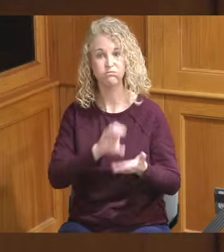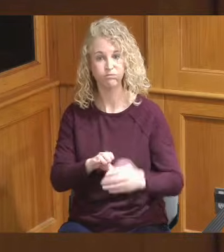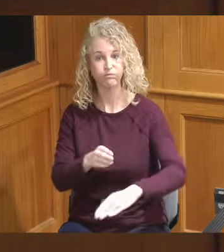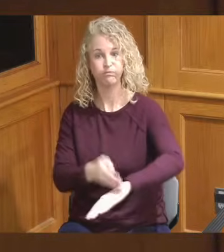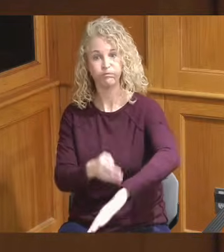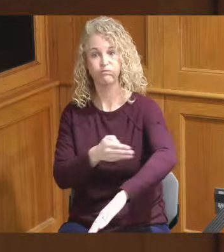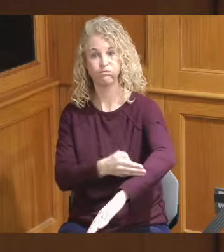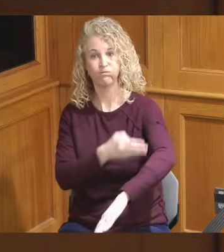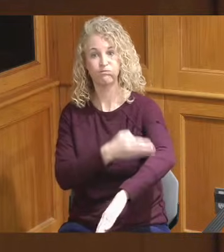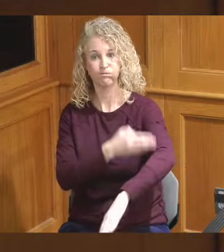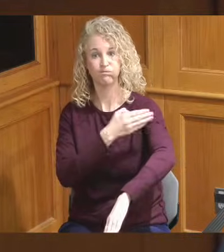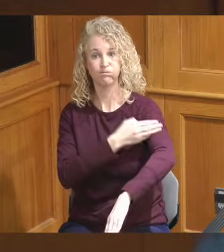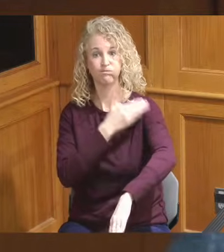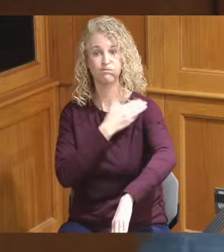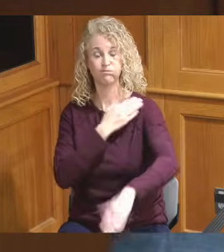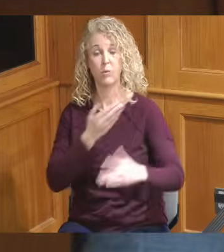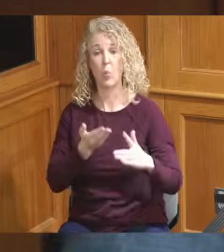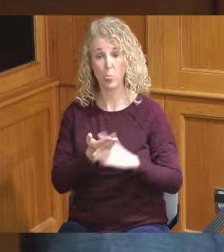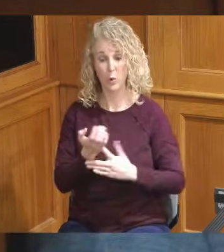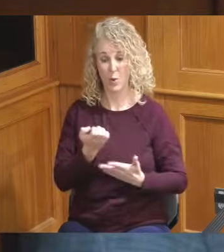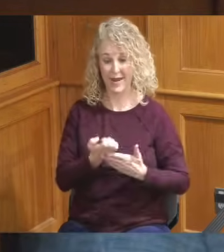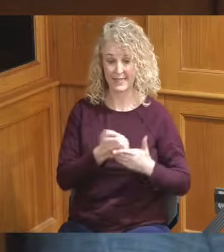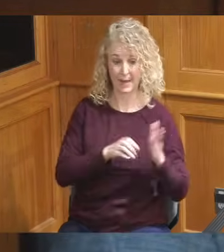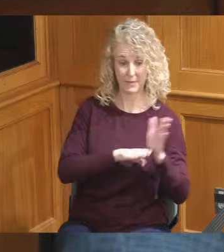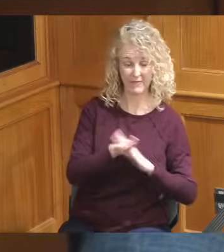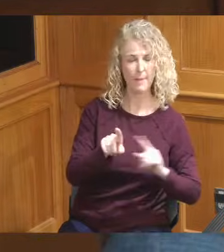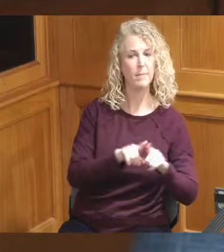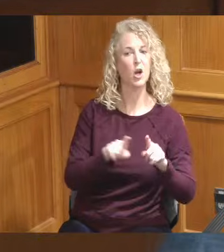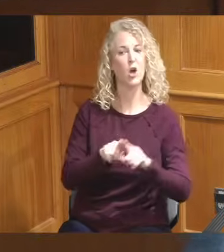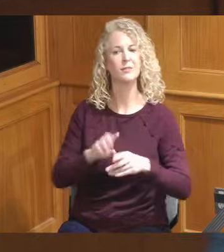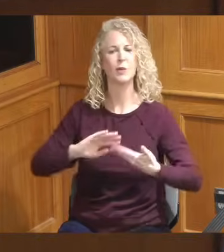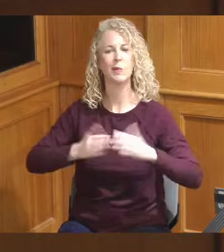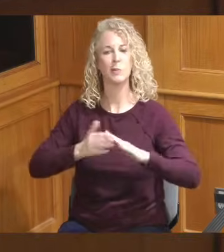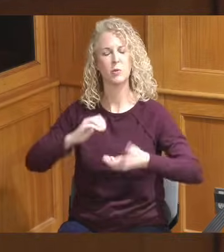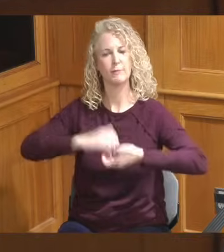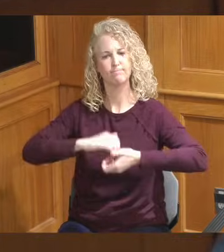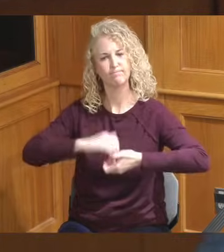invest there by way of economic development, but also community partnership. And so I was really